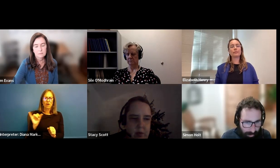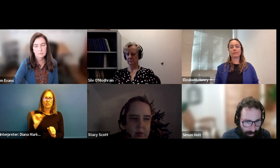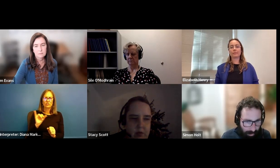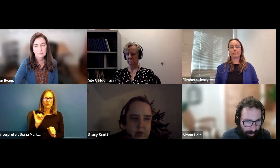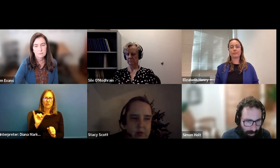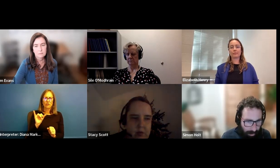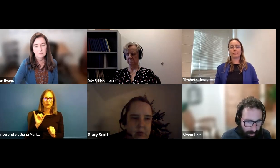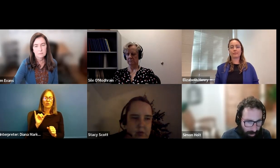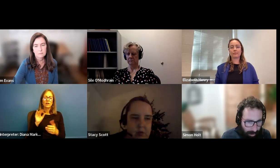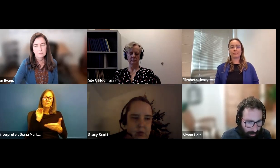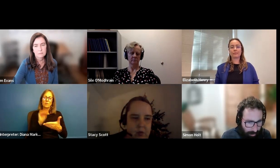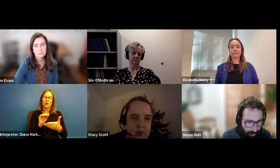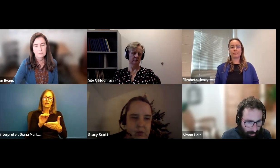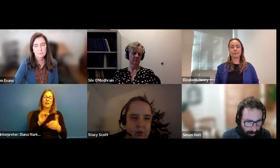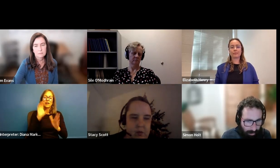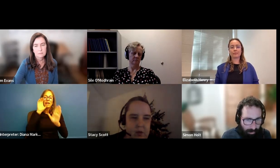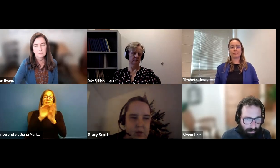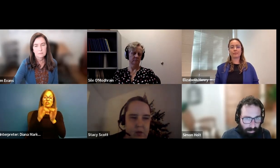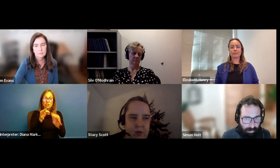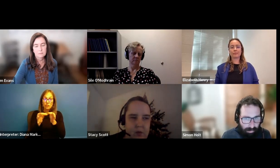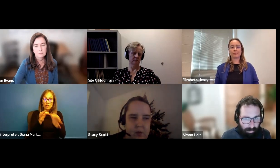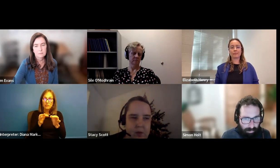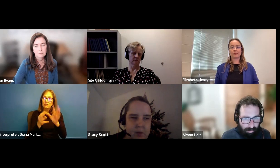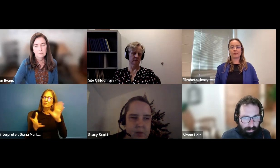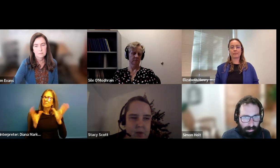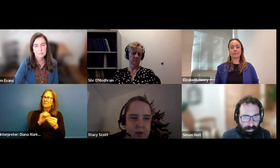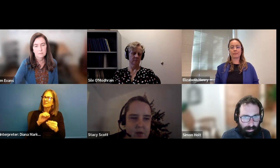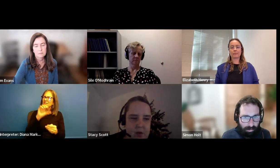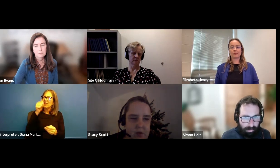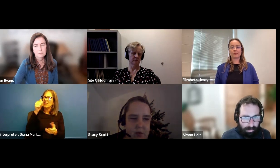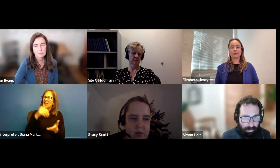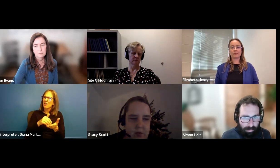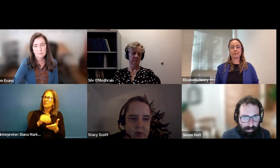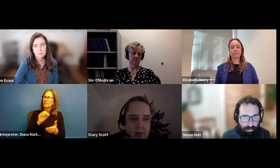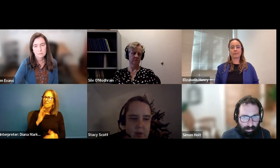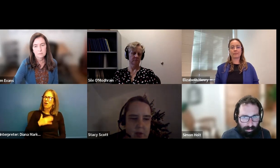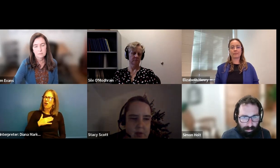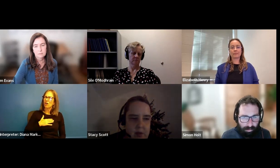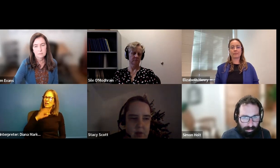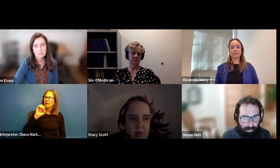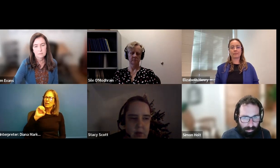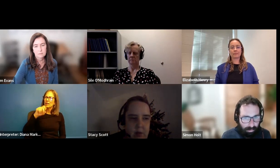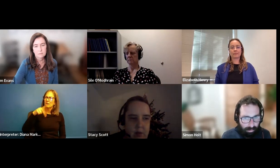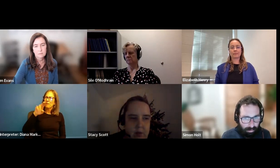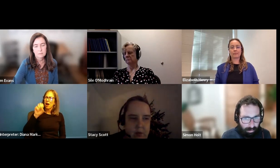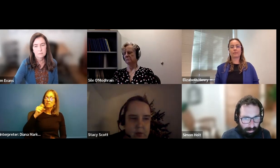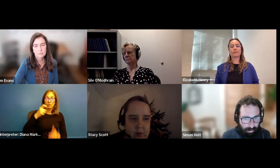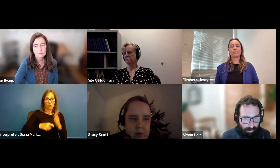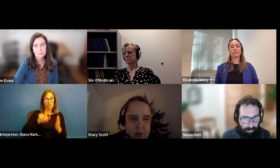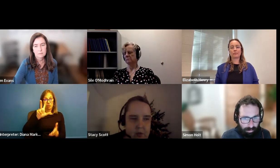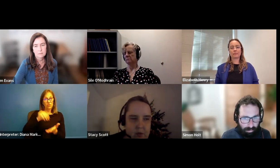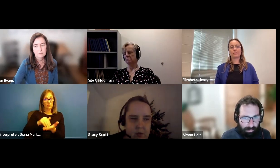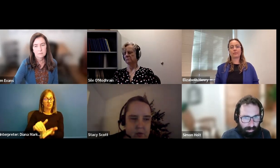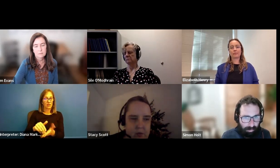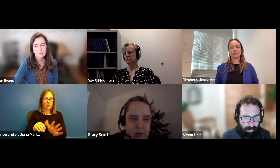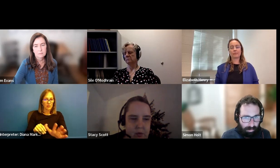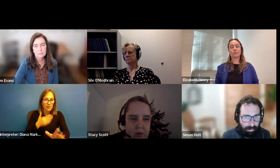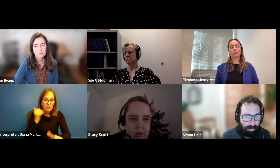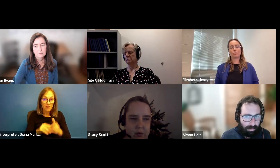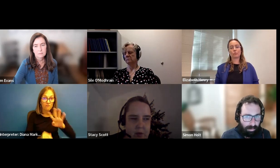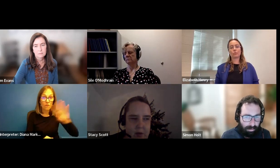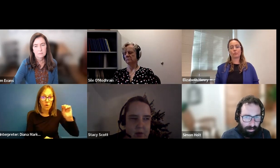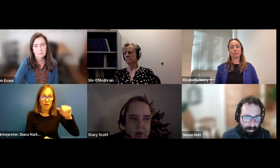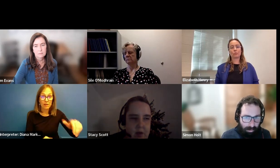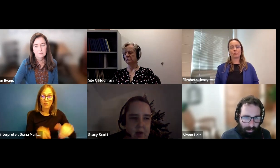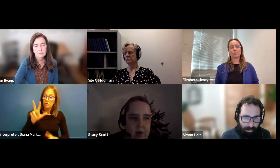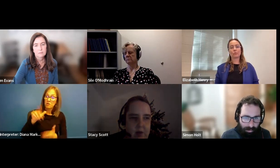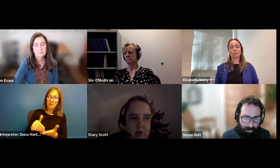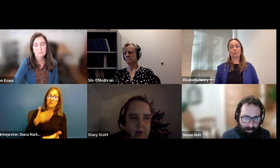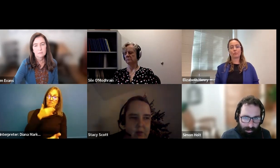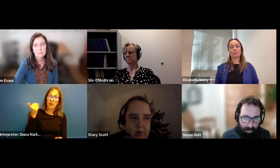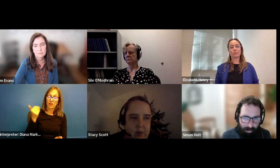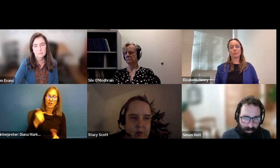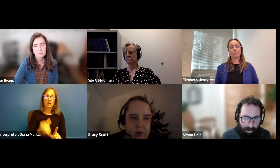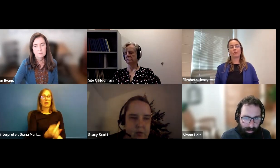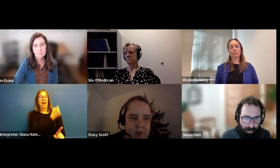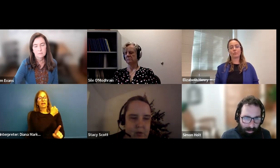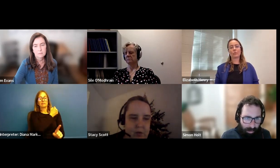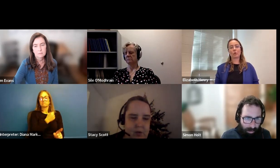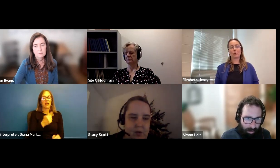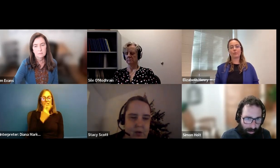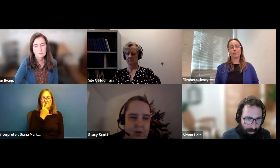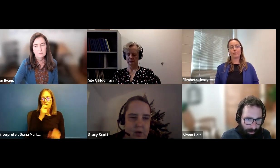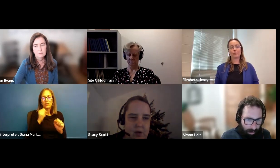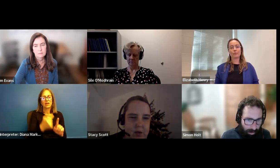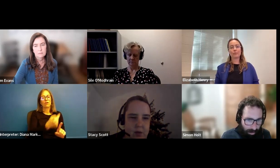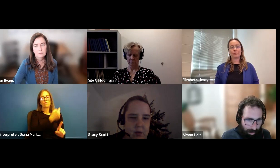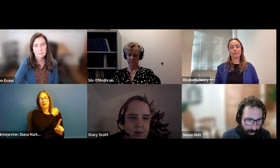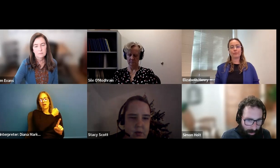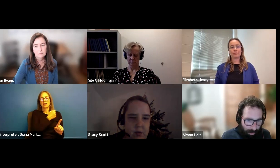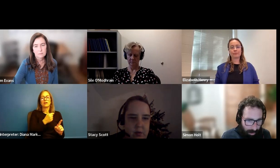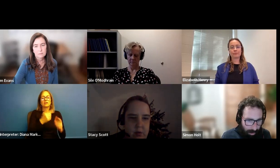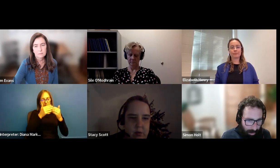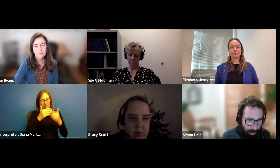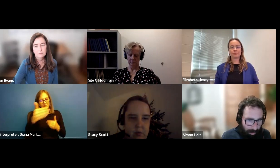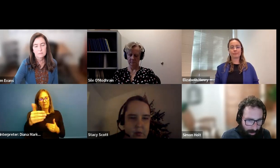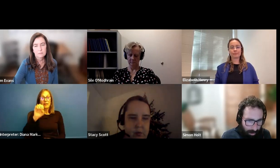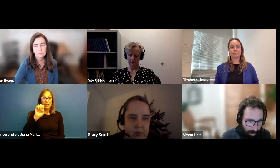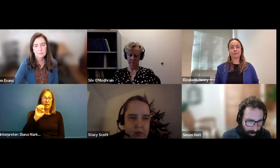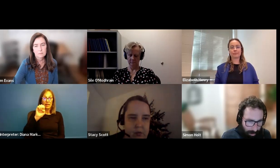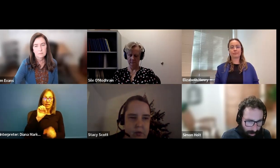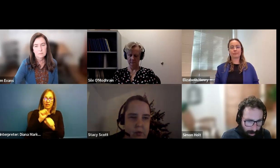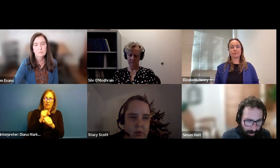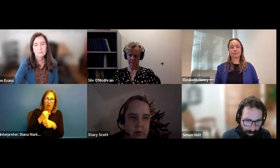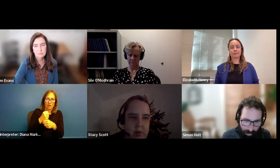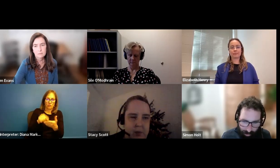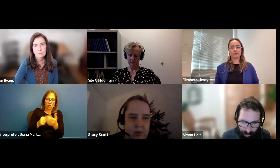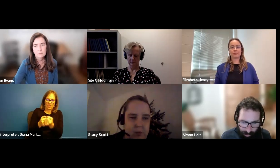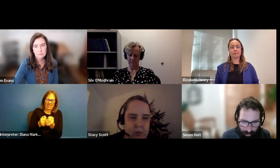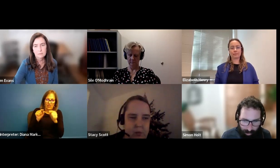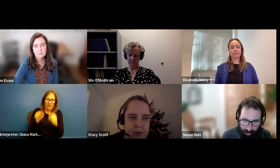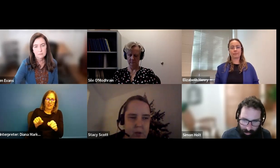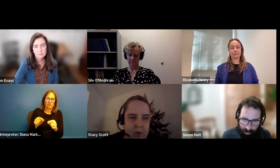Stacy Scott: image descriptions into. I think it's something like ten thousand of our, and it's going to cost about three million, but that's a lot better than the forty million it's going to cost us to put it into all of our backlist. I don't think that's something we can do. So we're targeting our key products, the products with the most download, so that we can support as many people as possible.